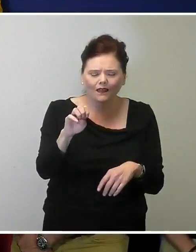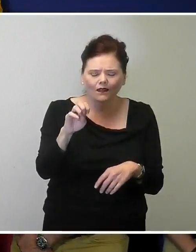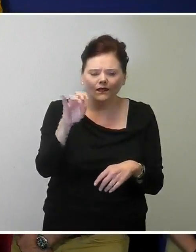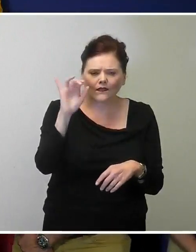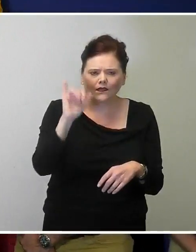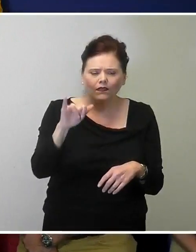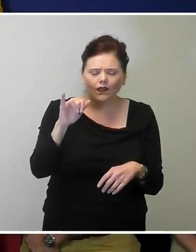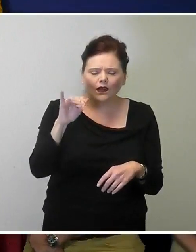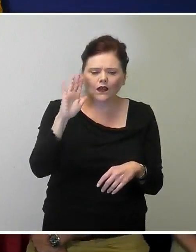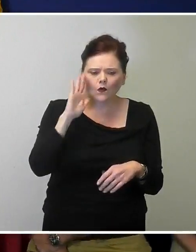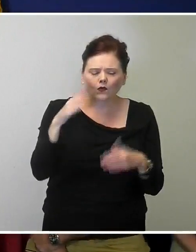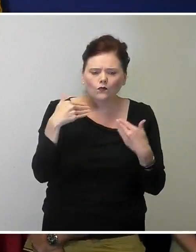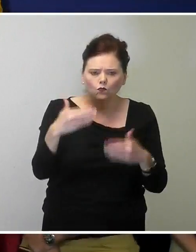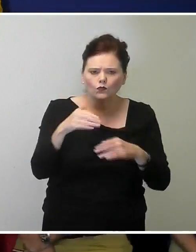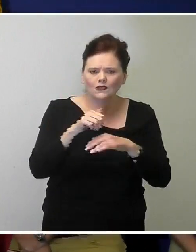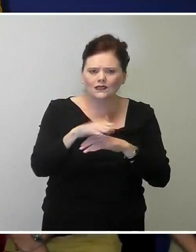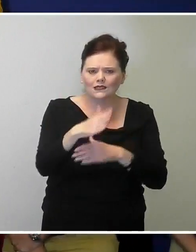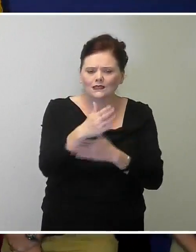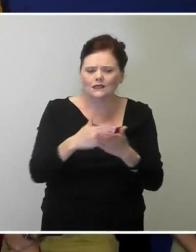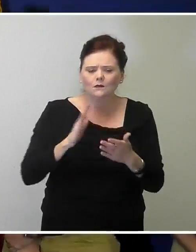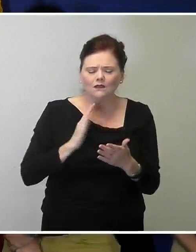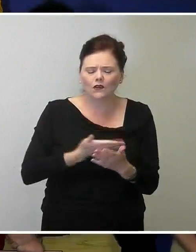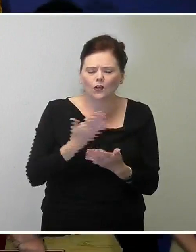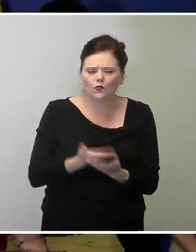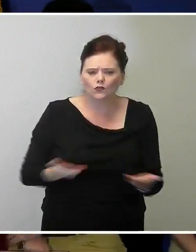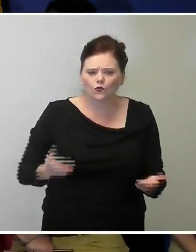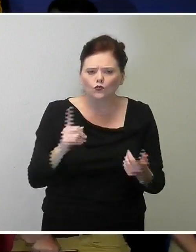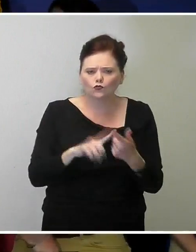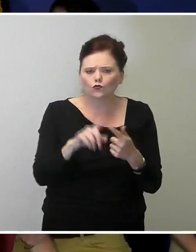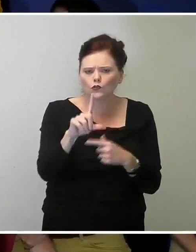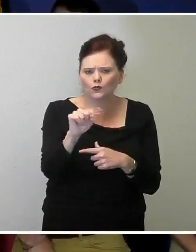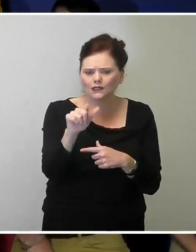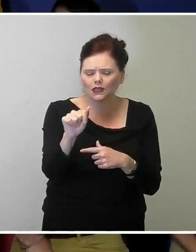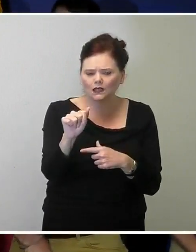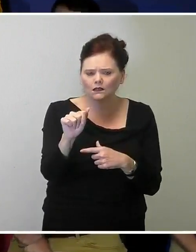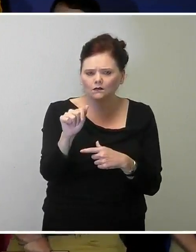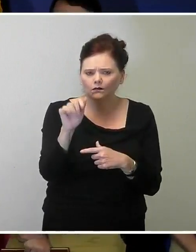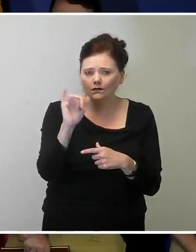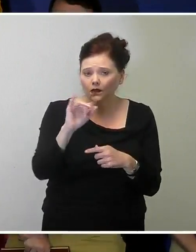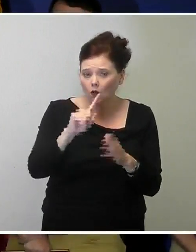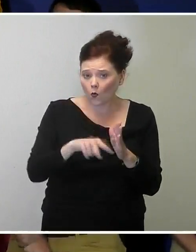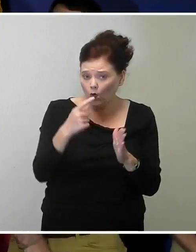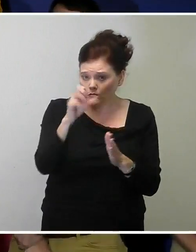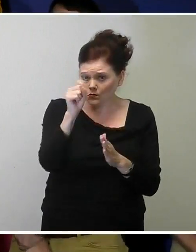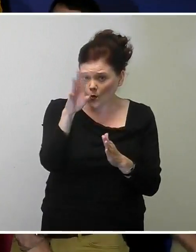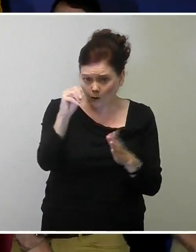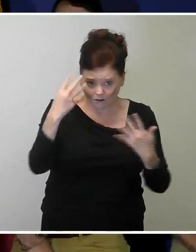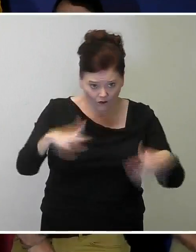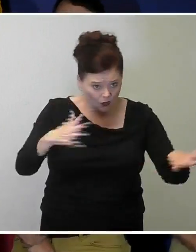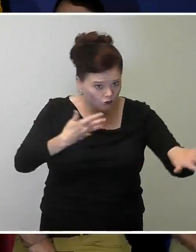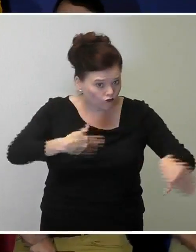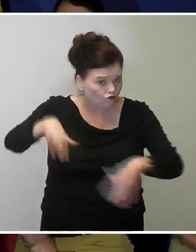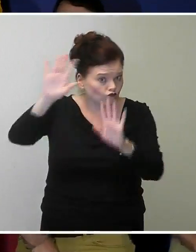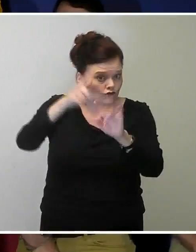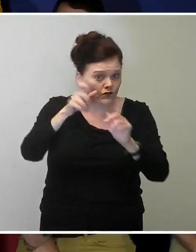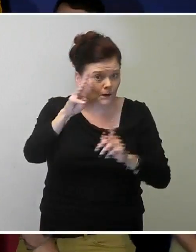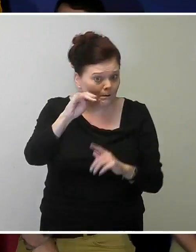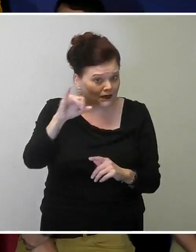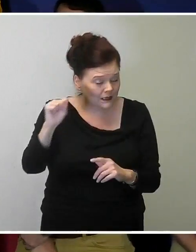TIME LINE OR KIND OF THE INDICATORS WOULD BE THAT WOULD TRIGGER GOING AHEAD AND SENDING SOME OF OUR ASSETS OVER TO